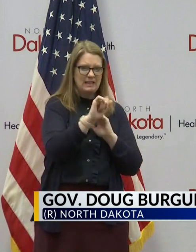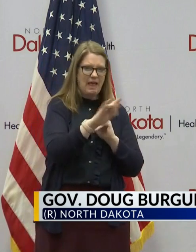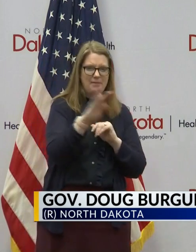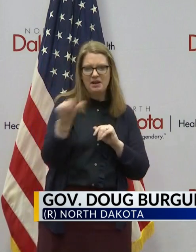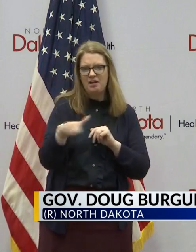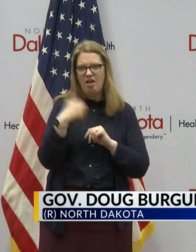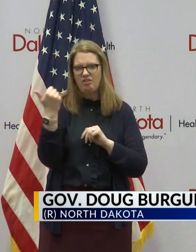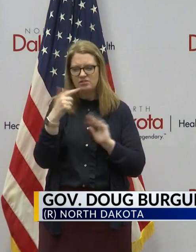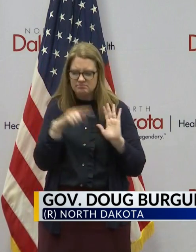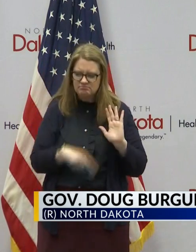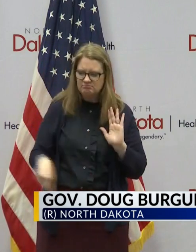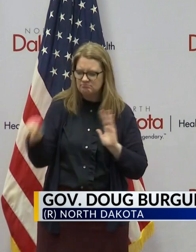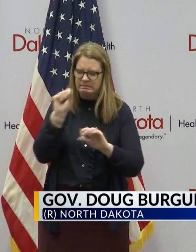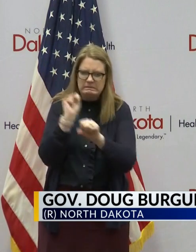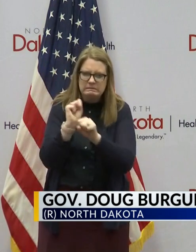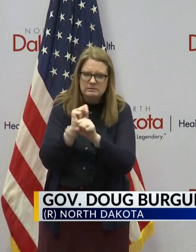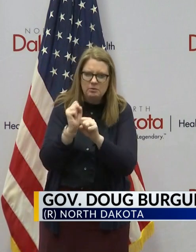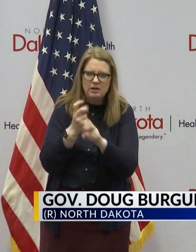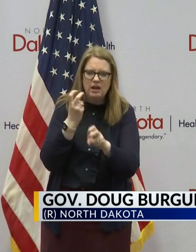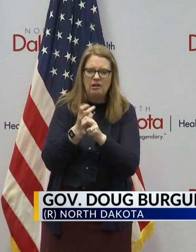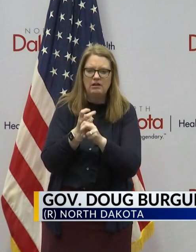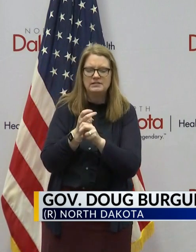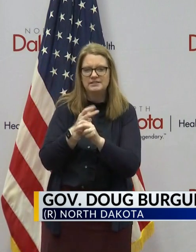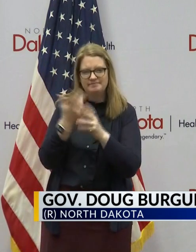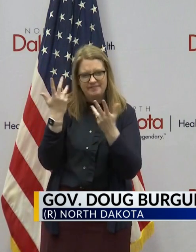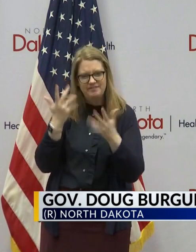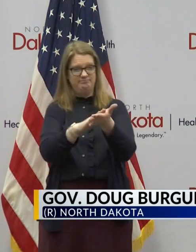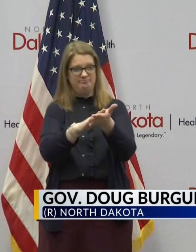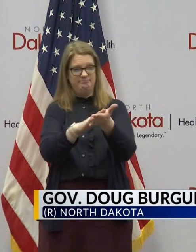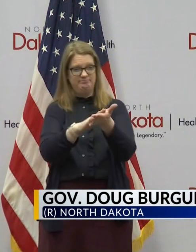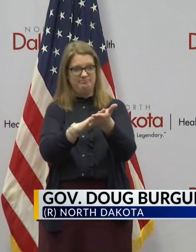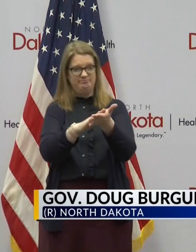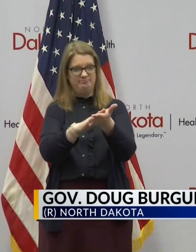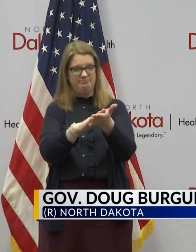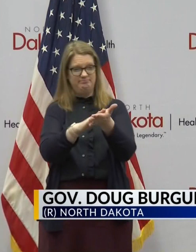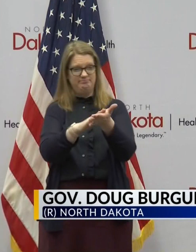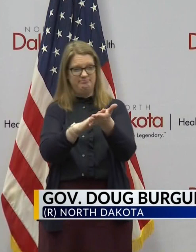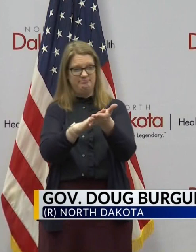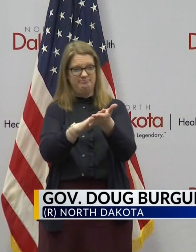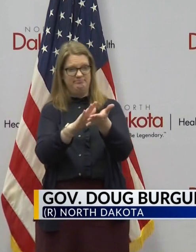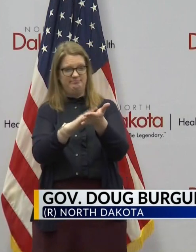CAPACITY AND THIS IS PROGRESS IN THE RIGHT DIRECTION SO SHOUT-OUT FOR ALL THOSE IN THE TESTING